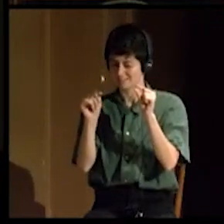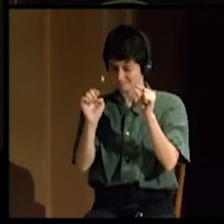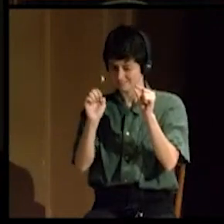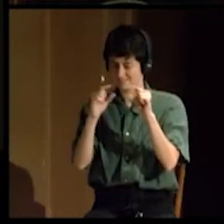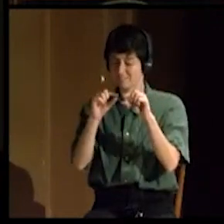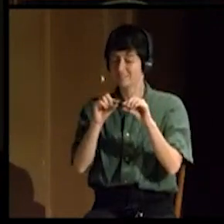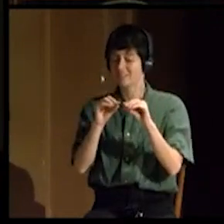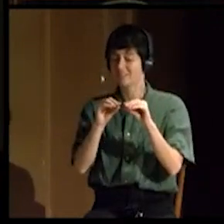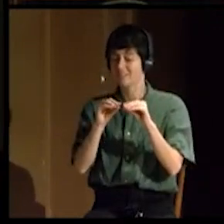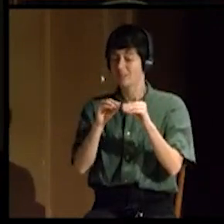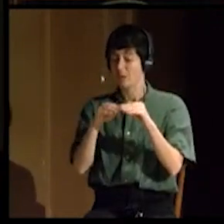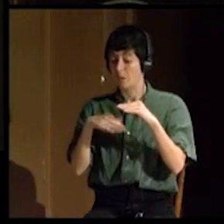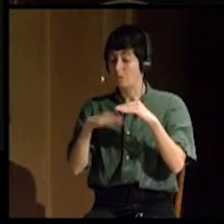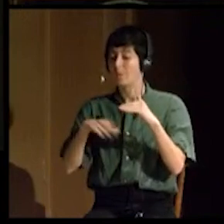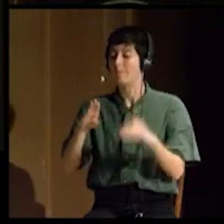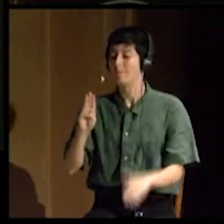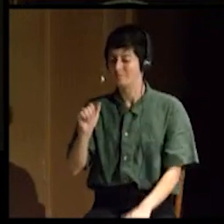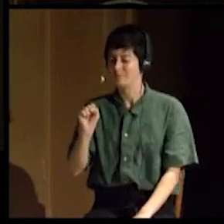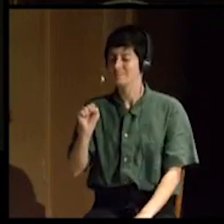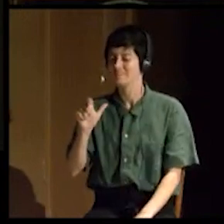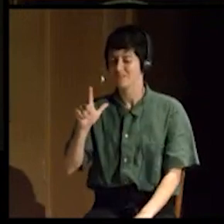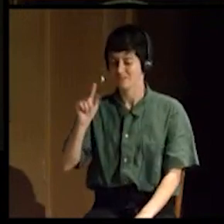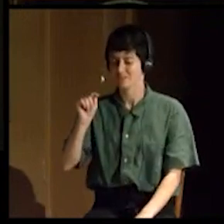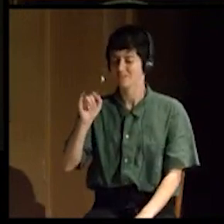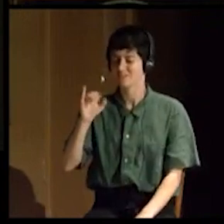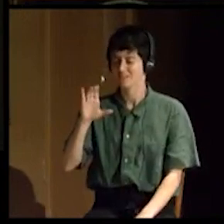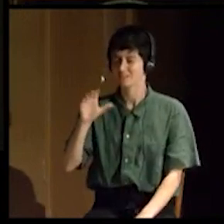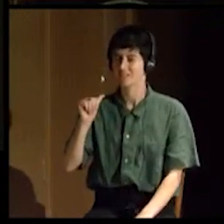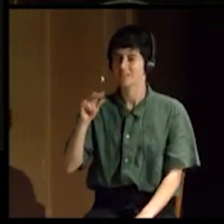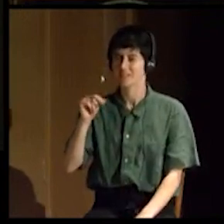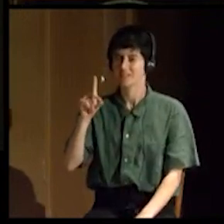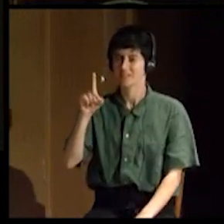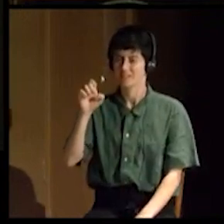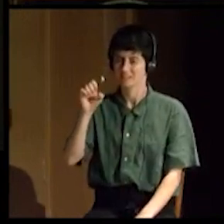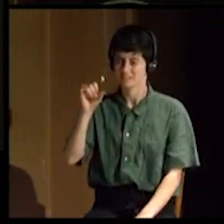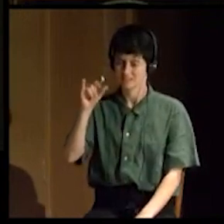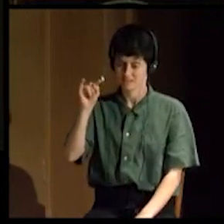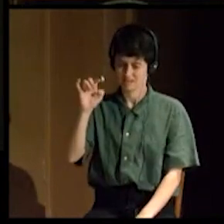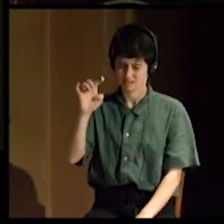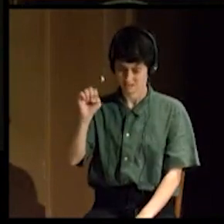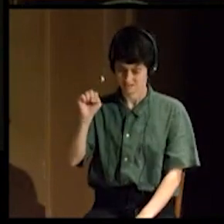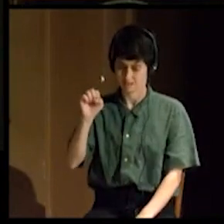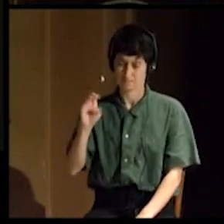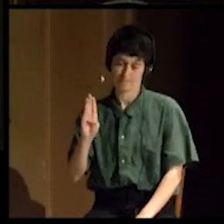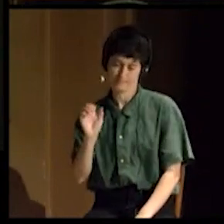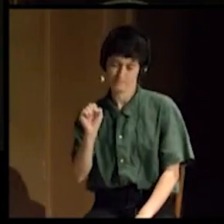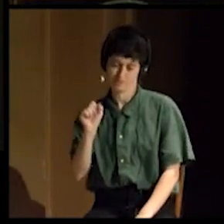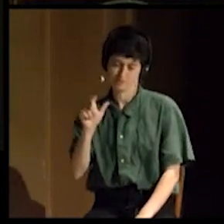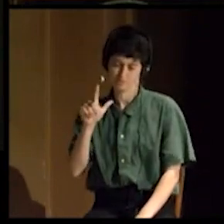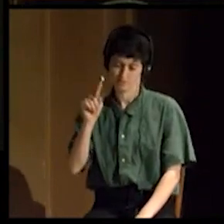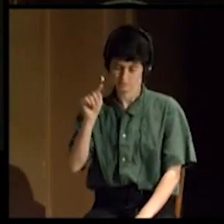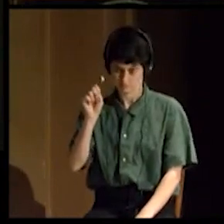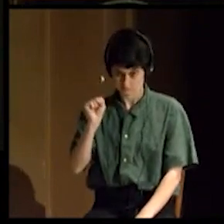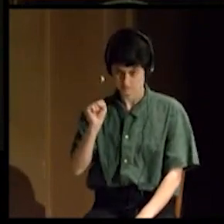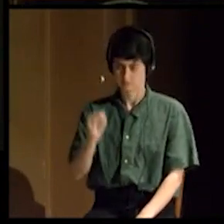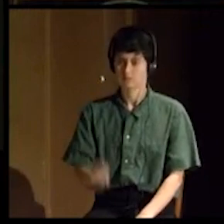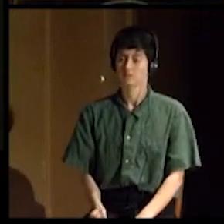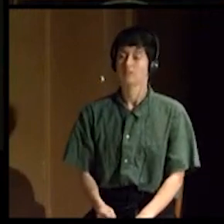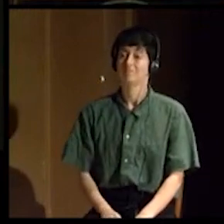Now, when we look at this continental, this continental section, you can see that it's stratified very strongly in